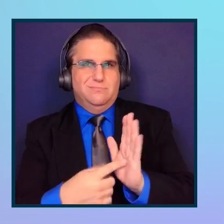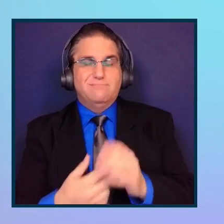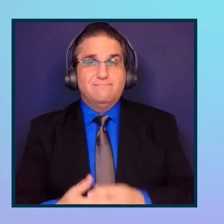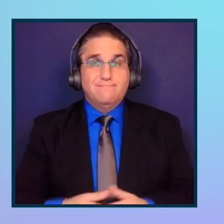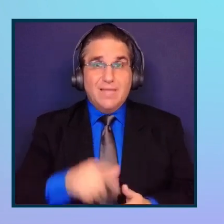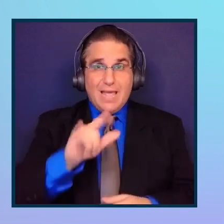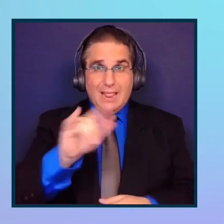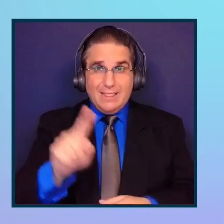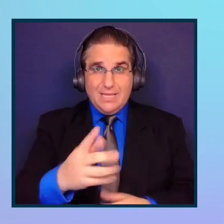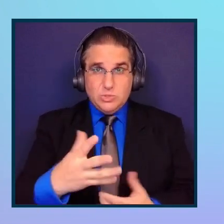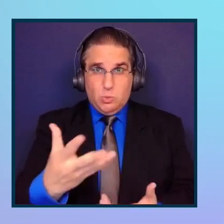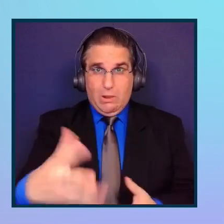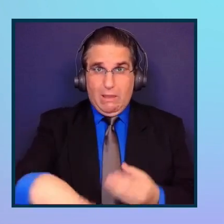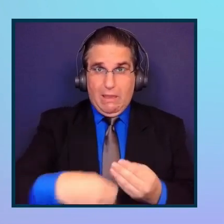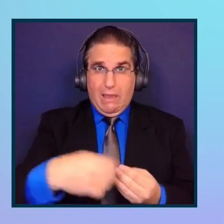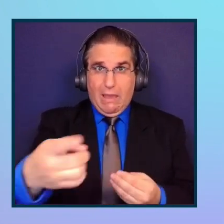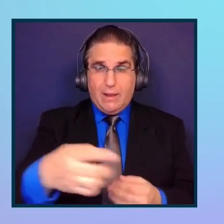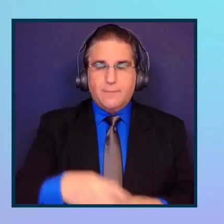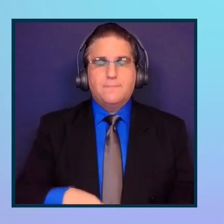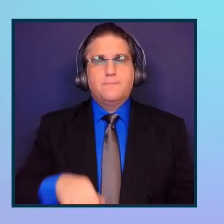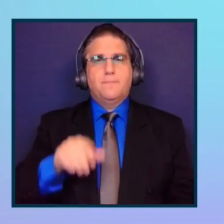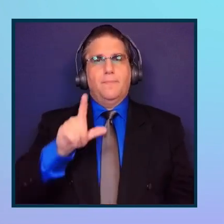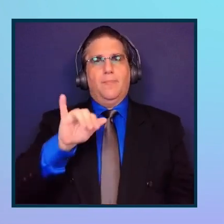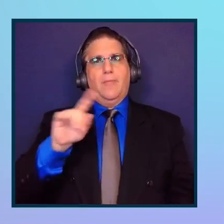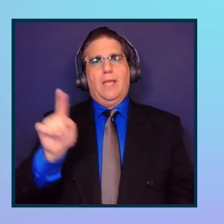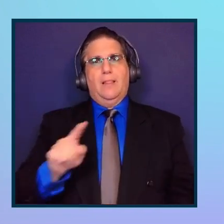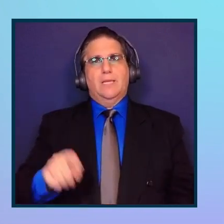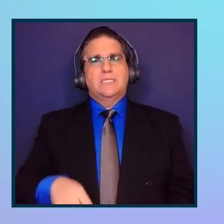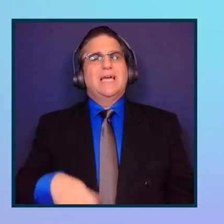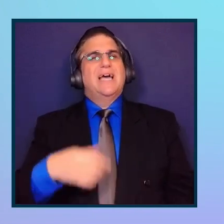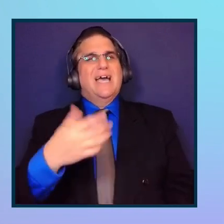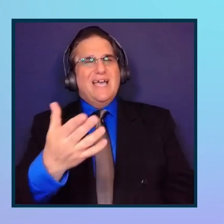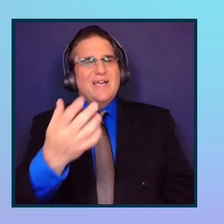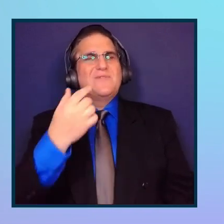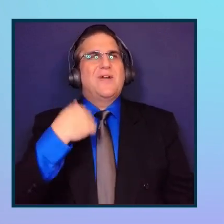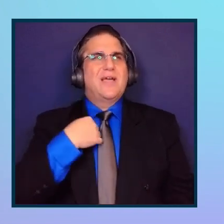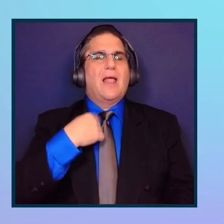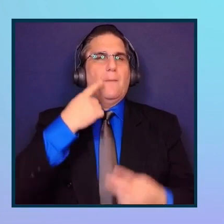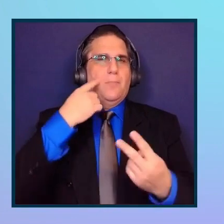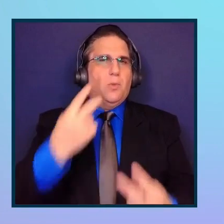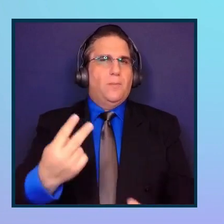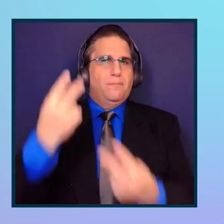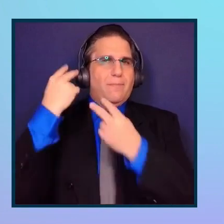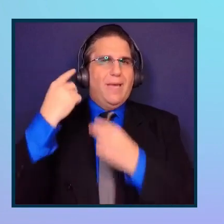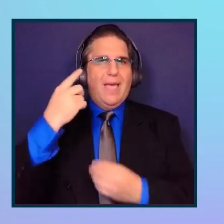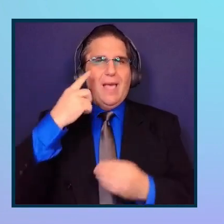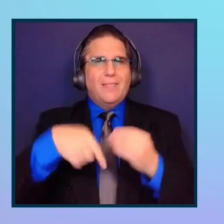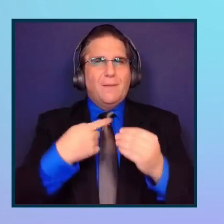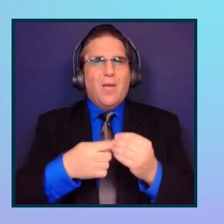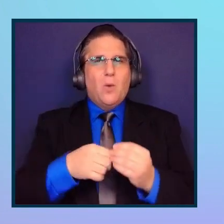Yeah, no I'm thinking about I remember, and this is back in thinking about the disability dongle,